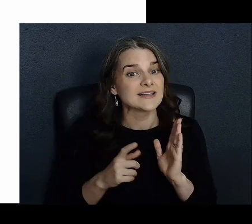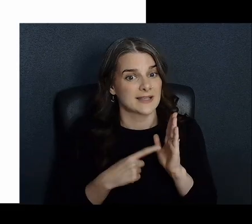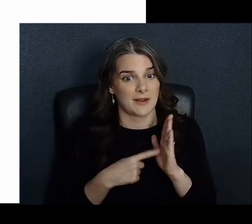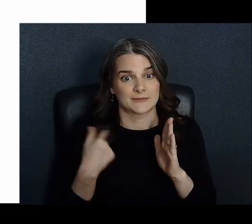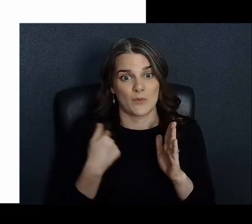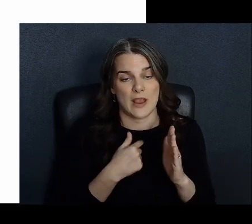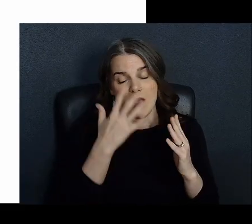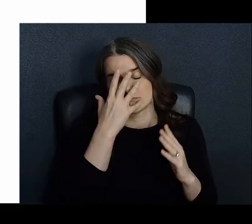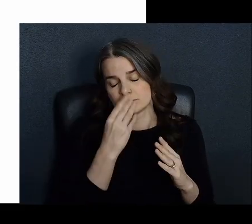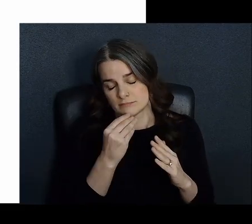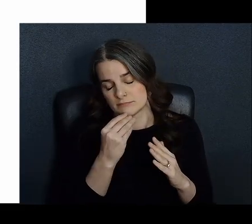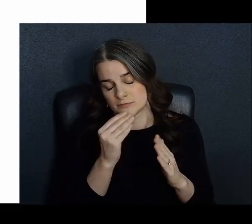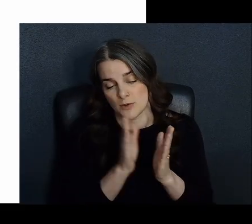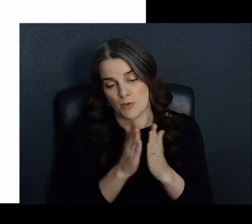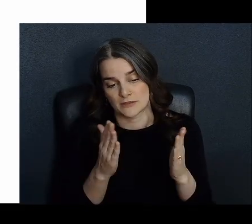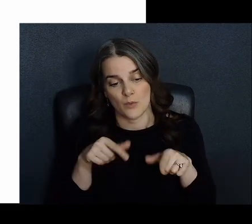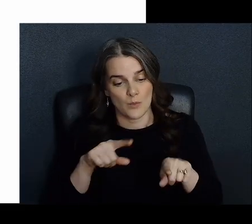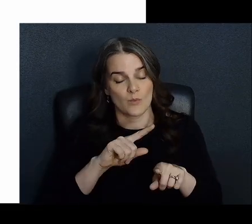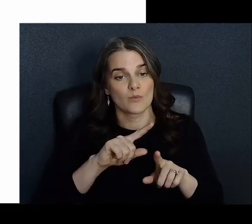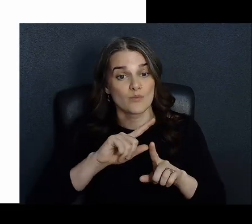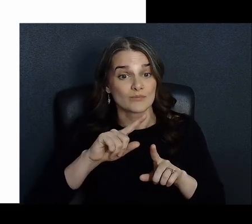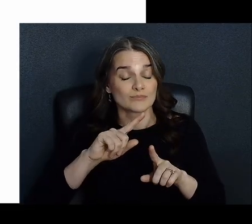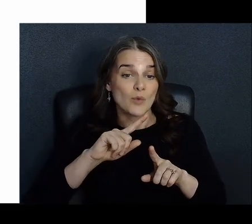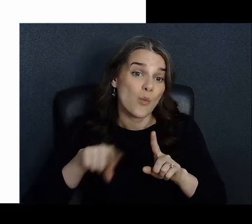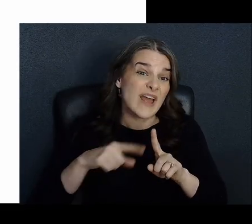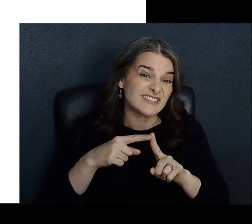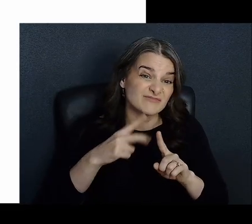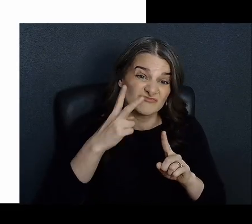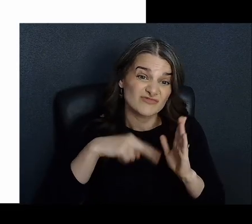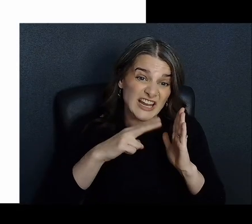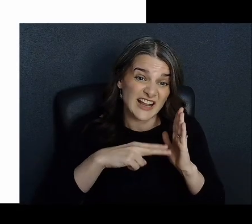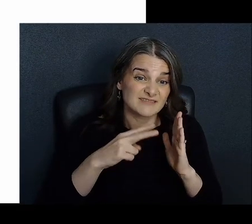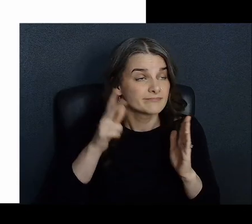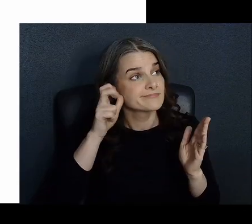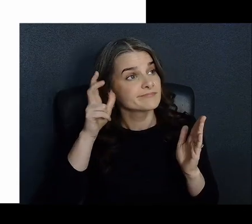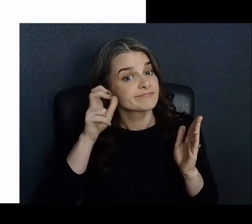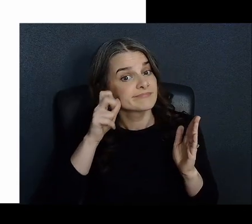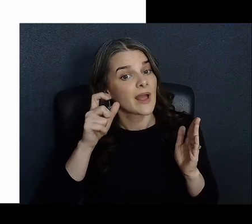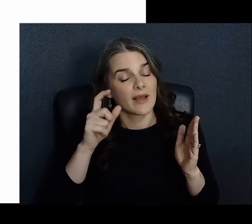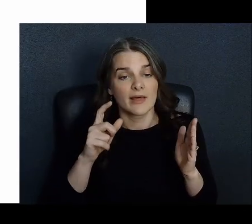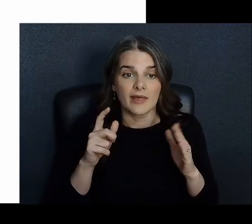So often you can set a sleep timer there so it can turn off automatically, so you never lose your place.